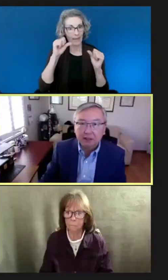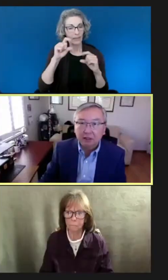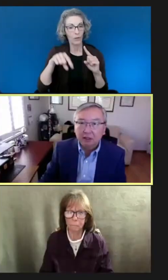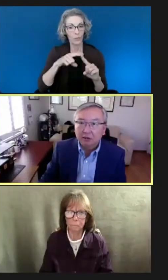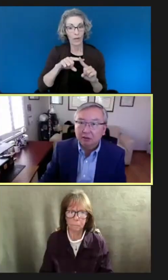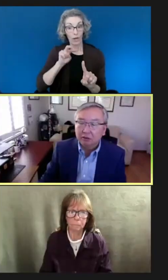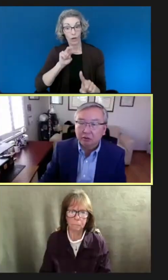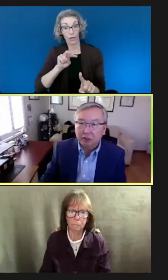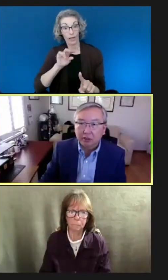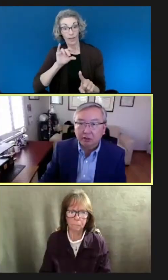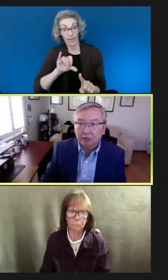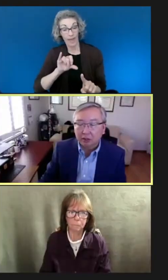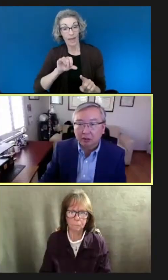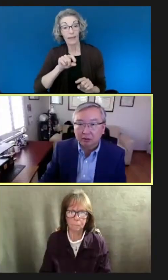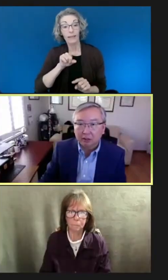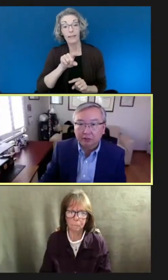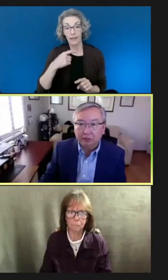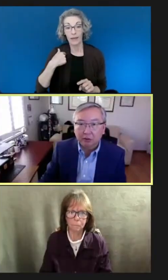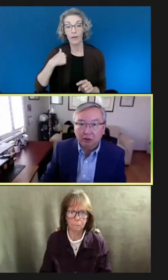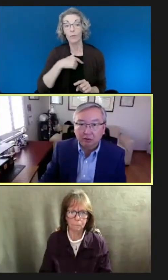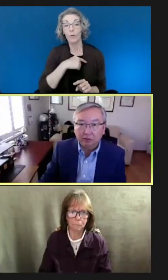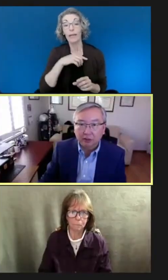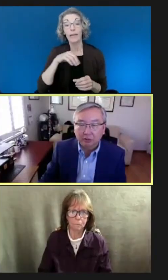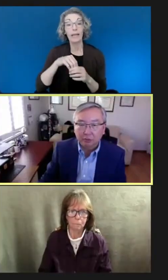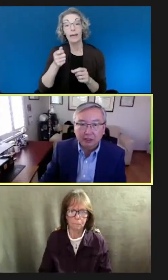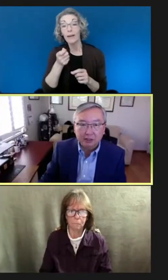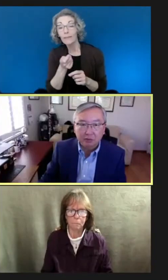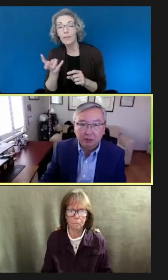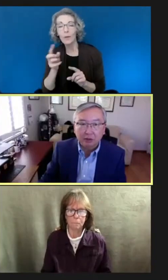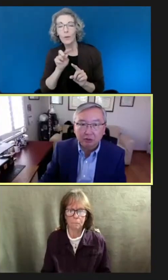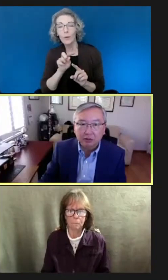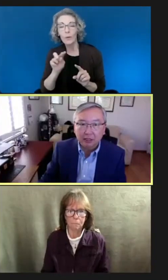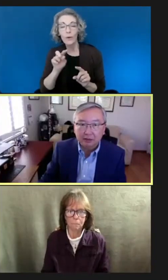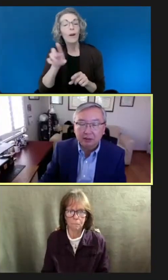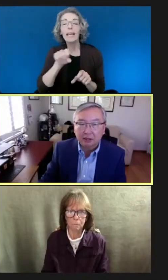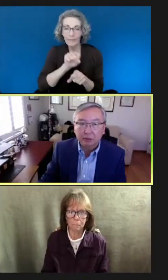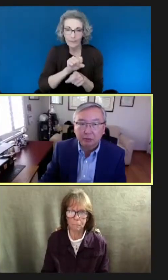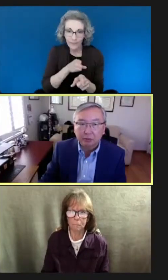are looking at this is that in the field of medicine,